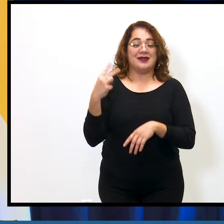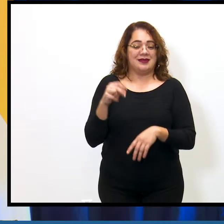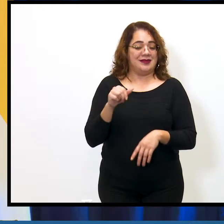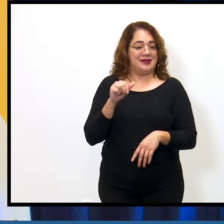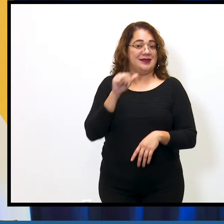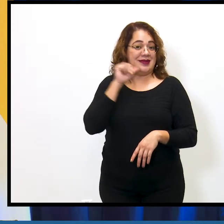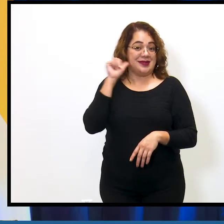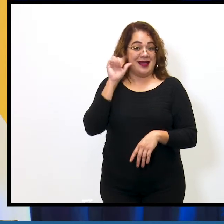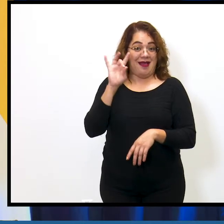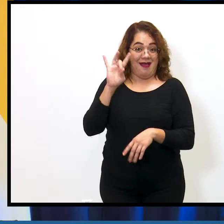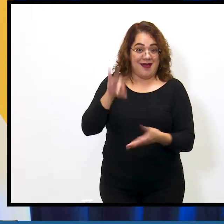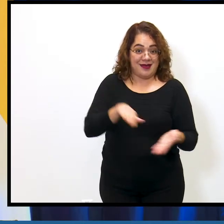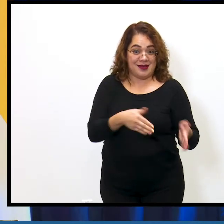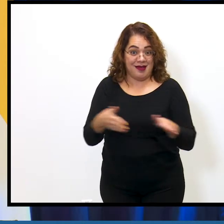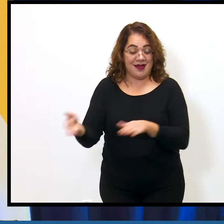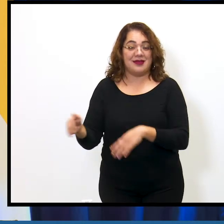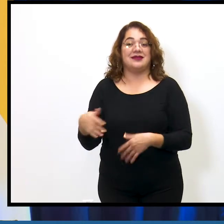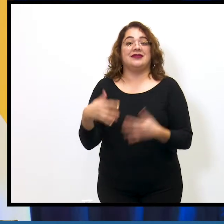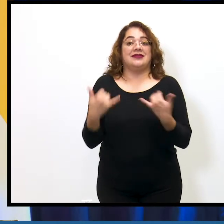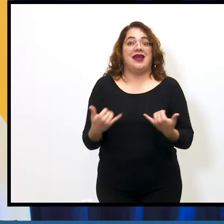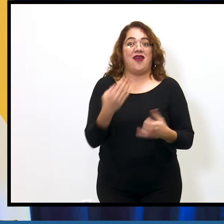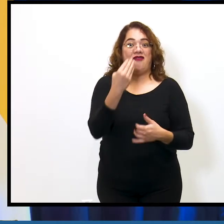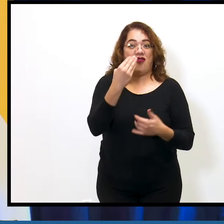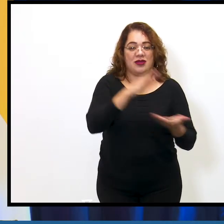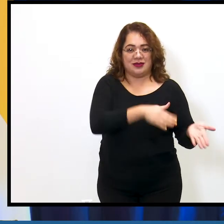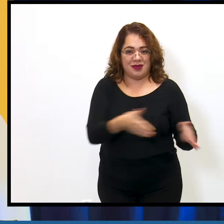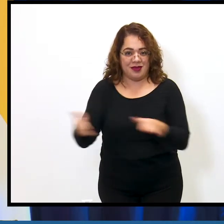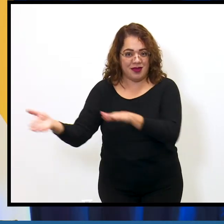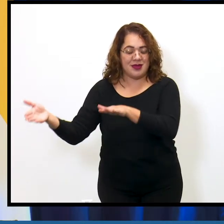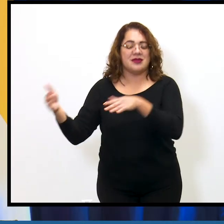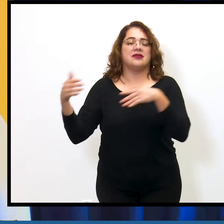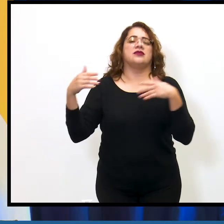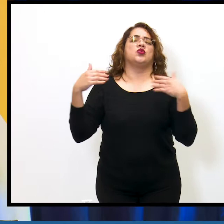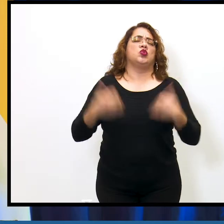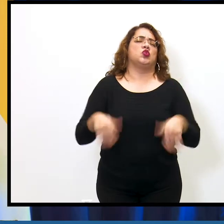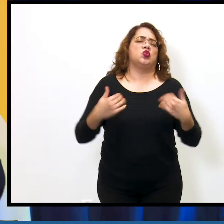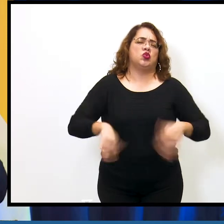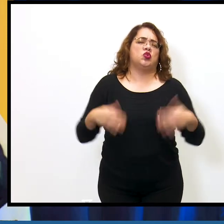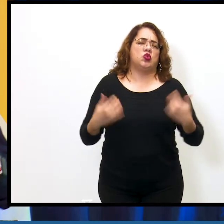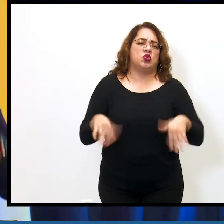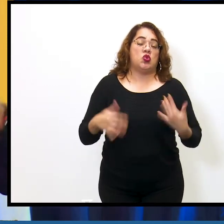and what's really frightening about that is we are just beginning to see the impacts now of folks